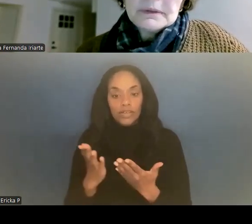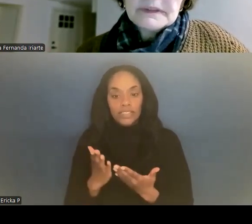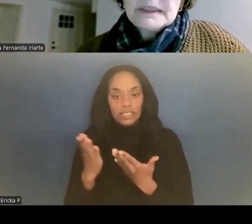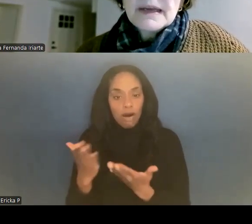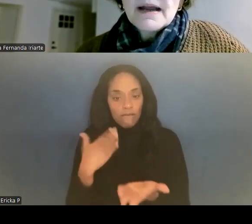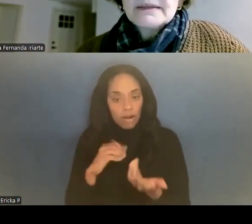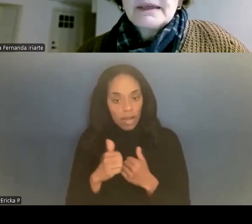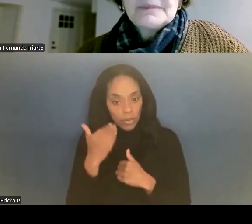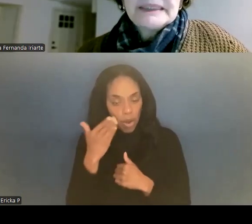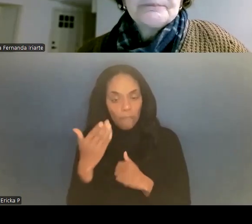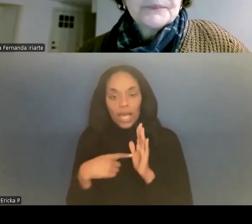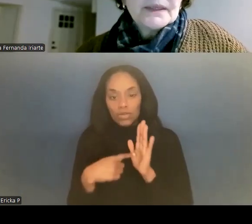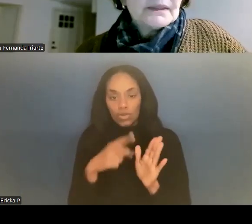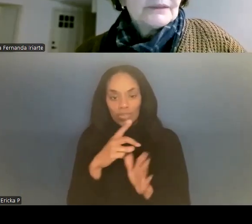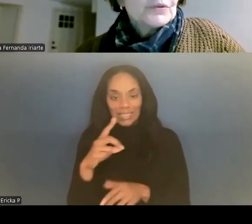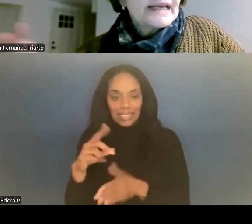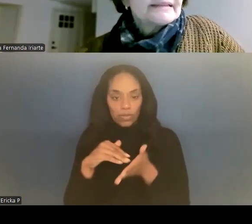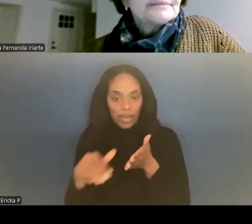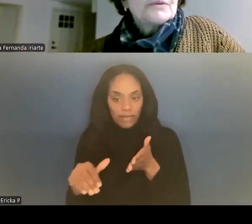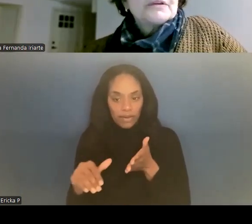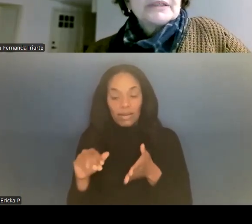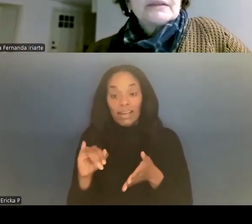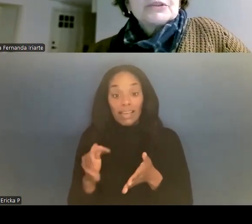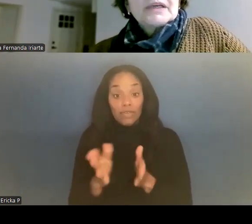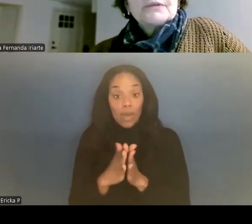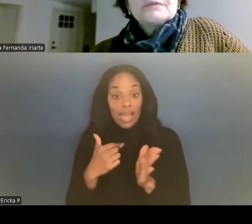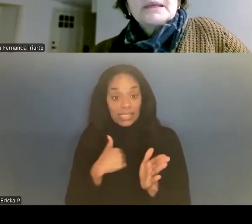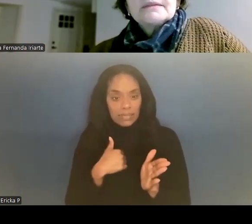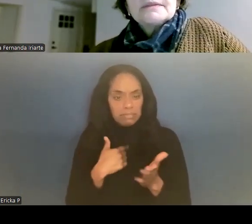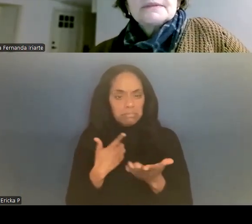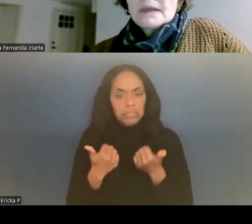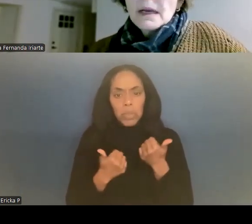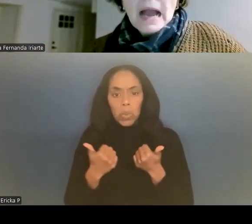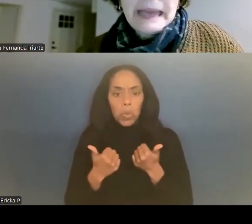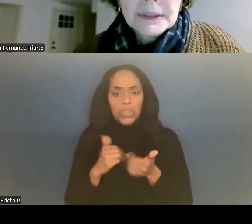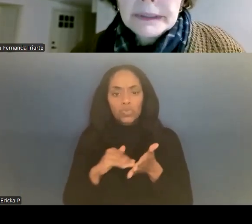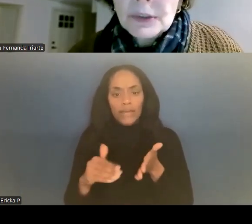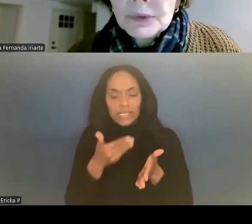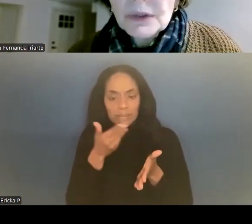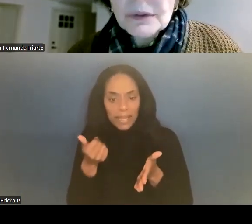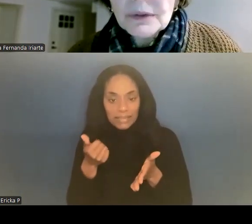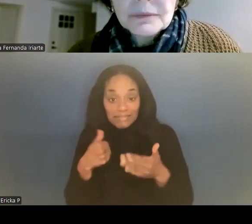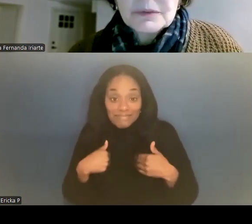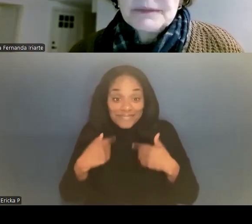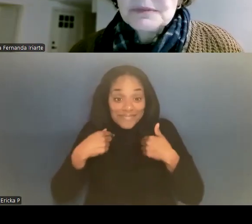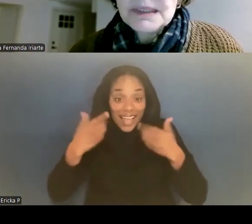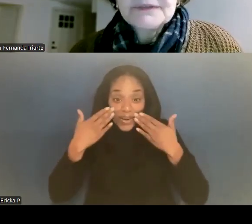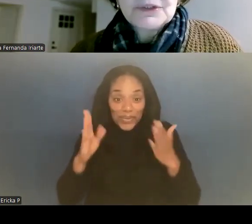can see that, I mean, if you were to ask me. Well, Maria, which waiver is best? I really don't know which waivers best for you.